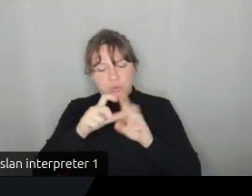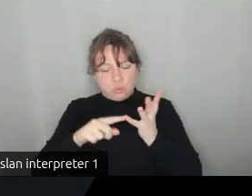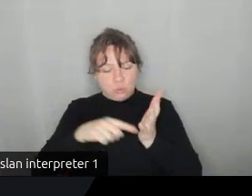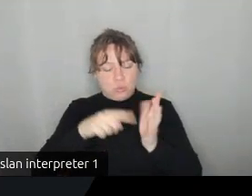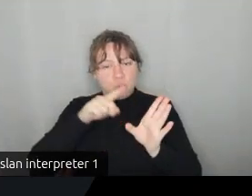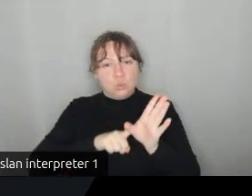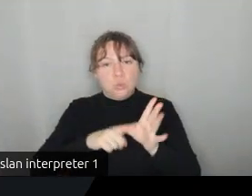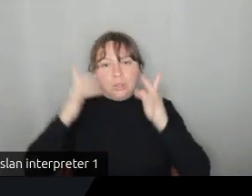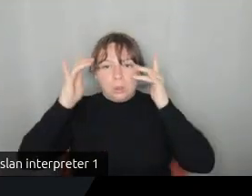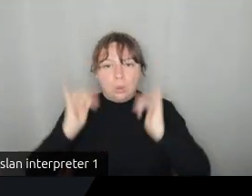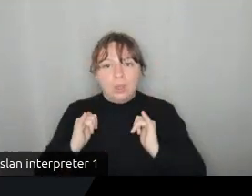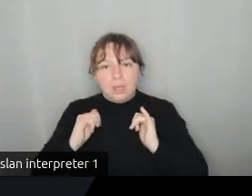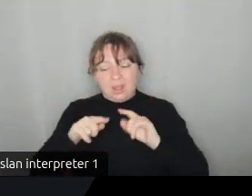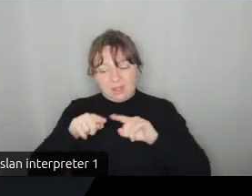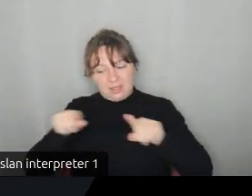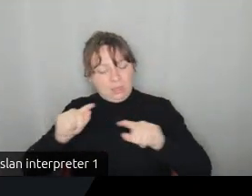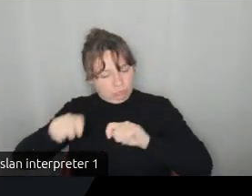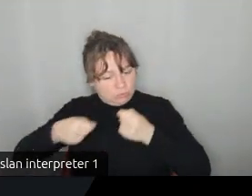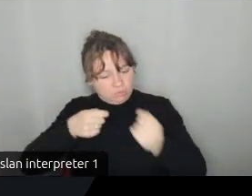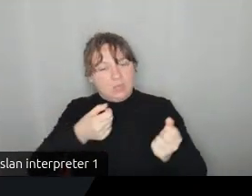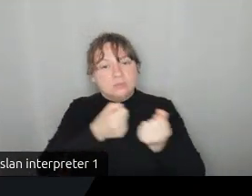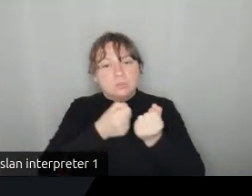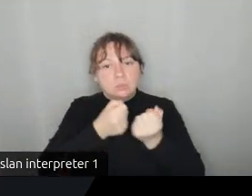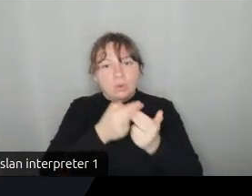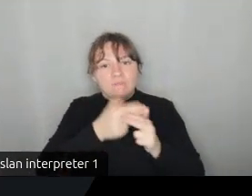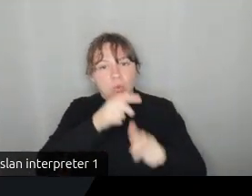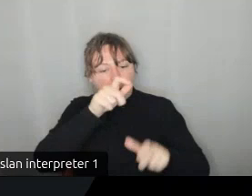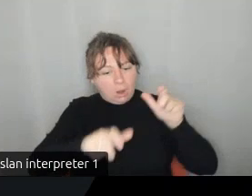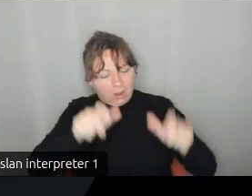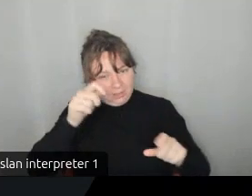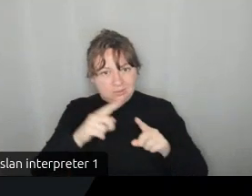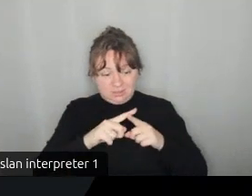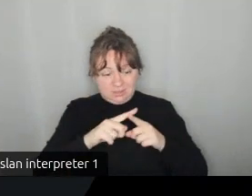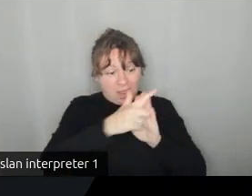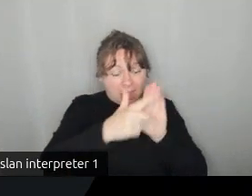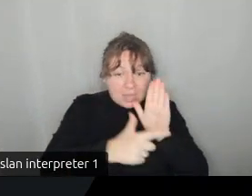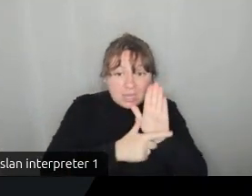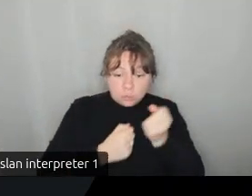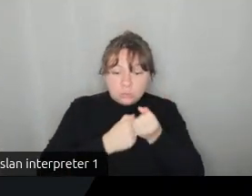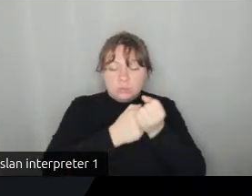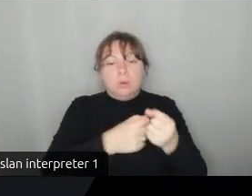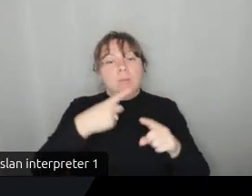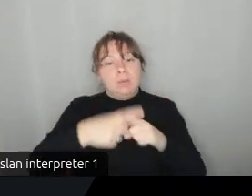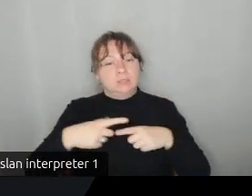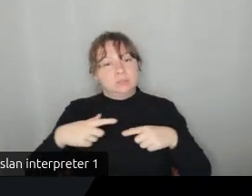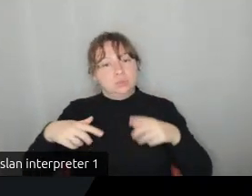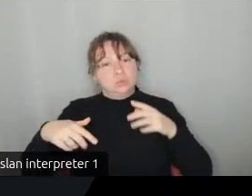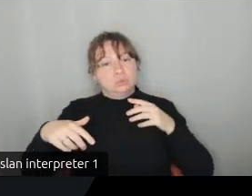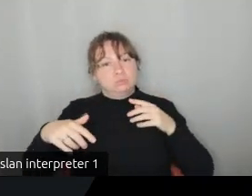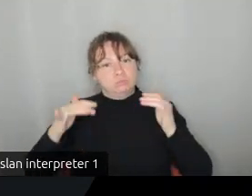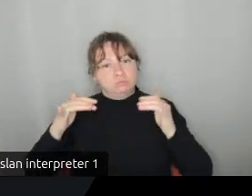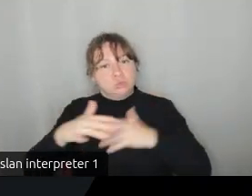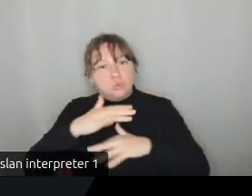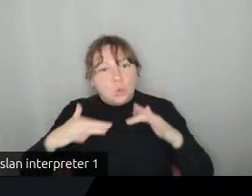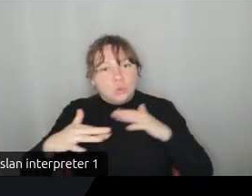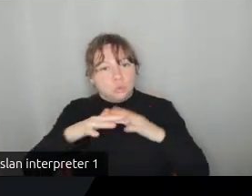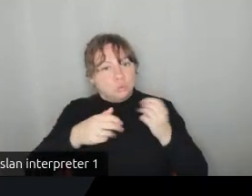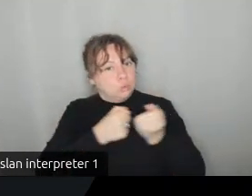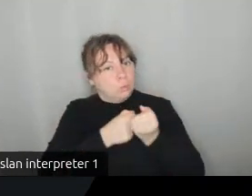assistance to clients so including legal and social support. Um so the service is usually from